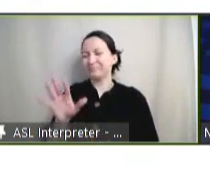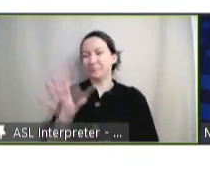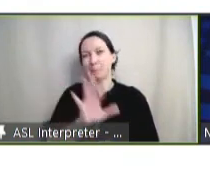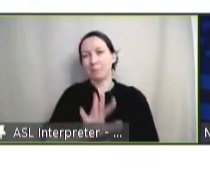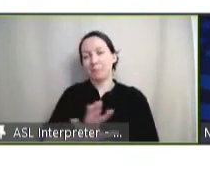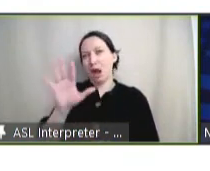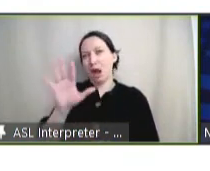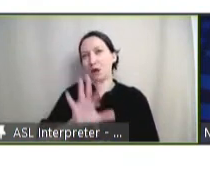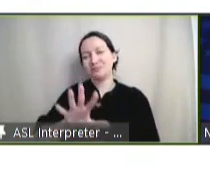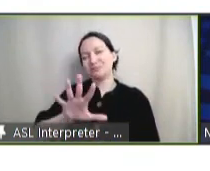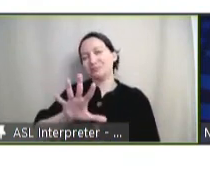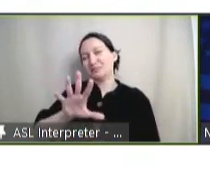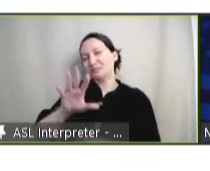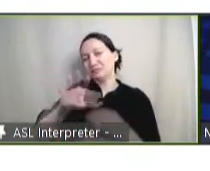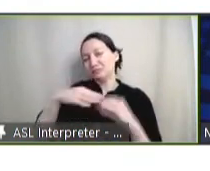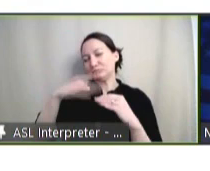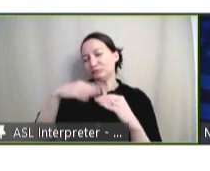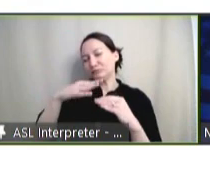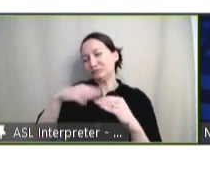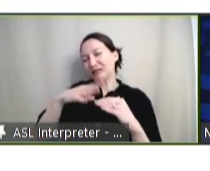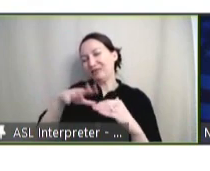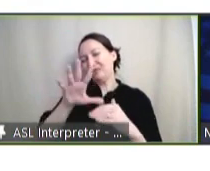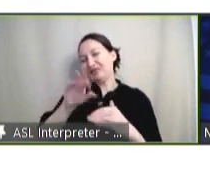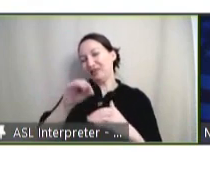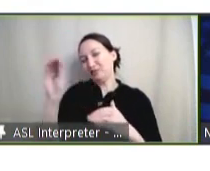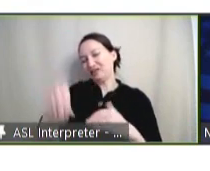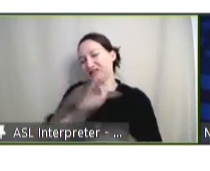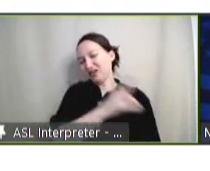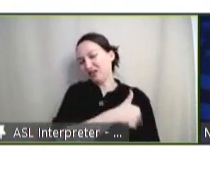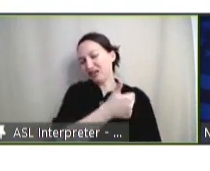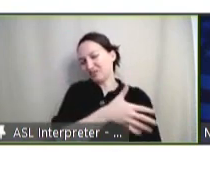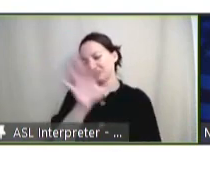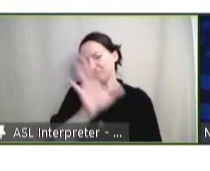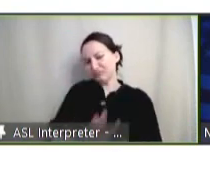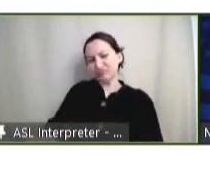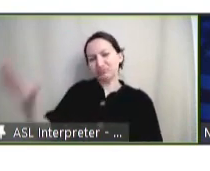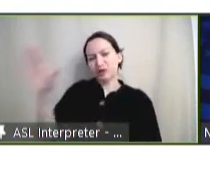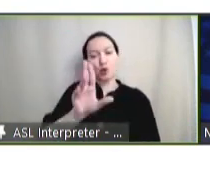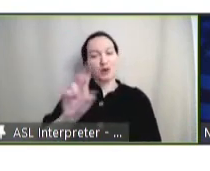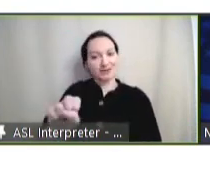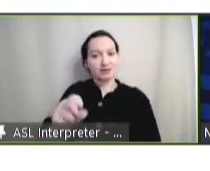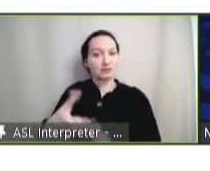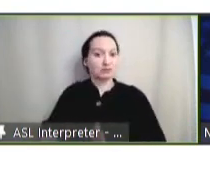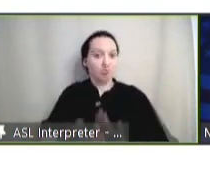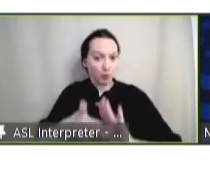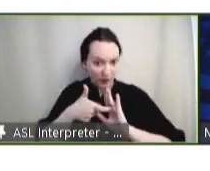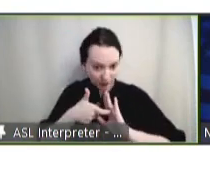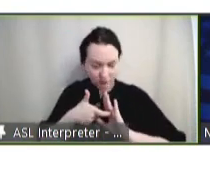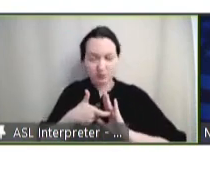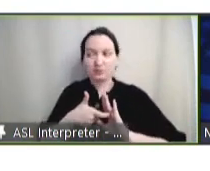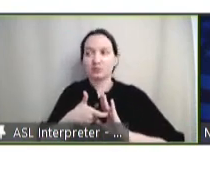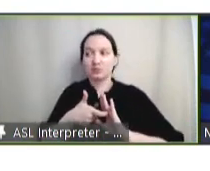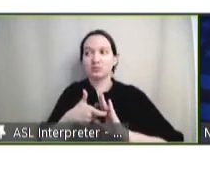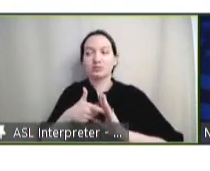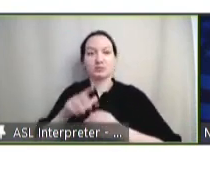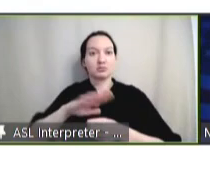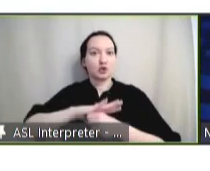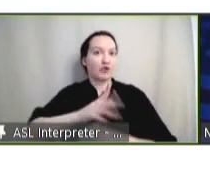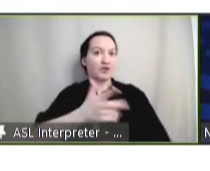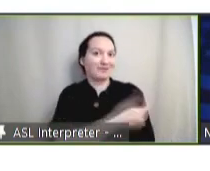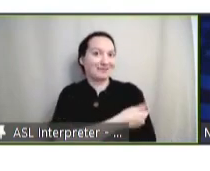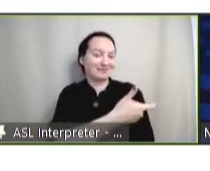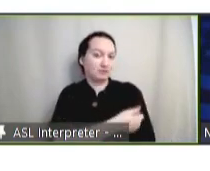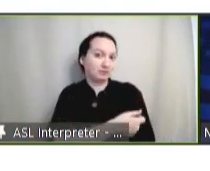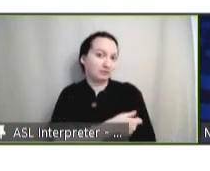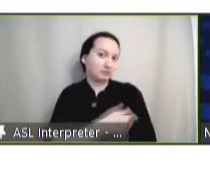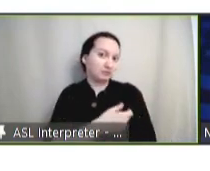50 percent of hospitals across the country are mandating COVID vaccine at this point. I think